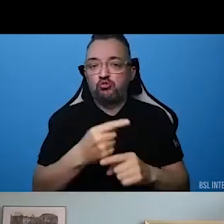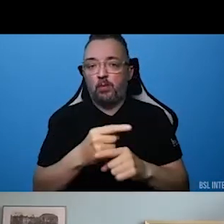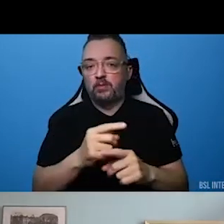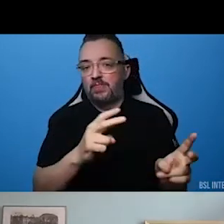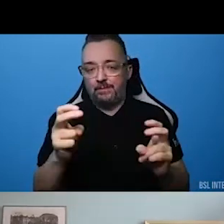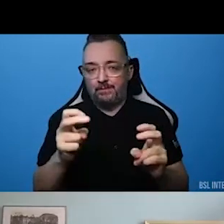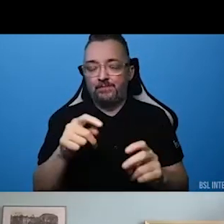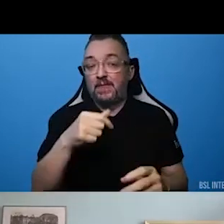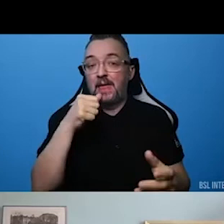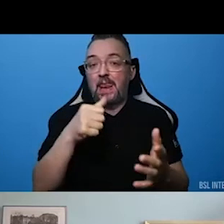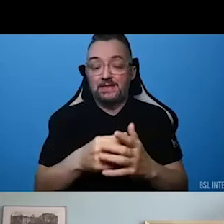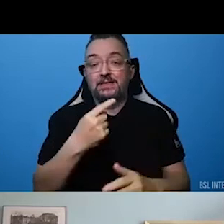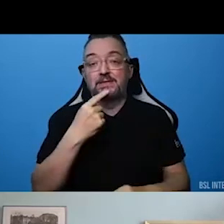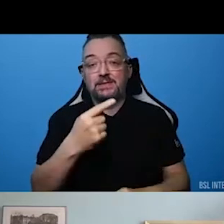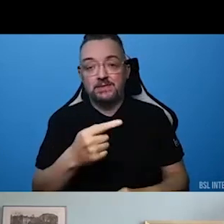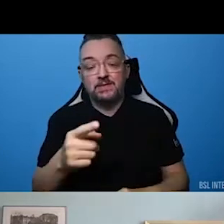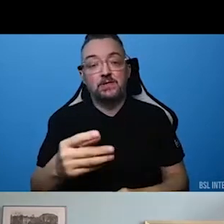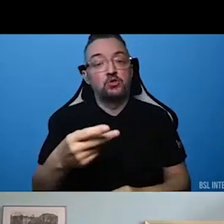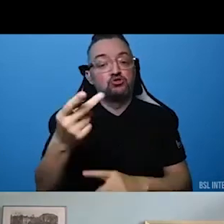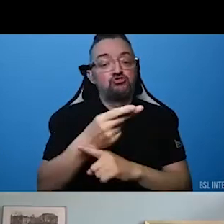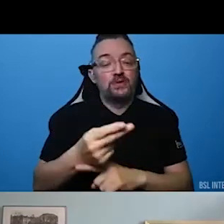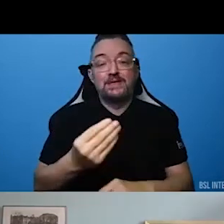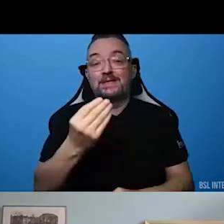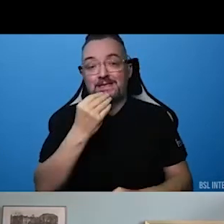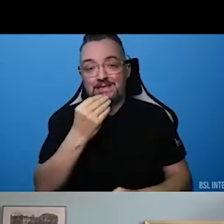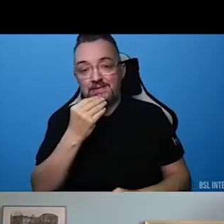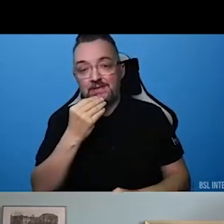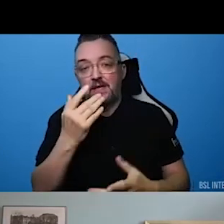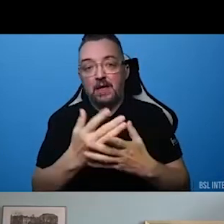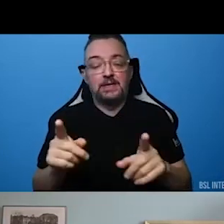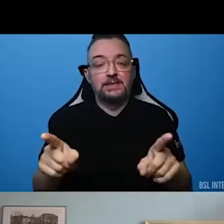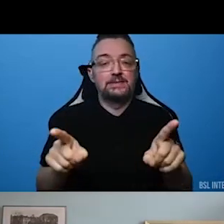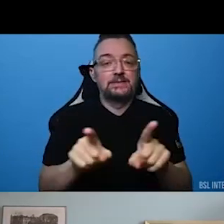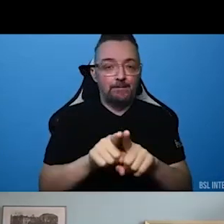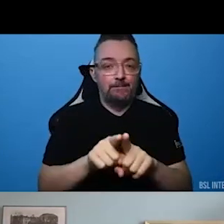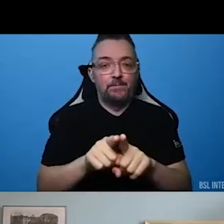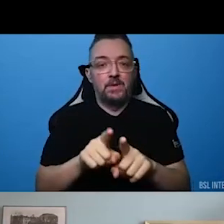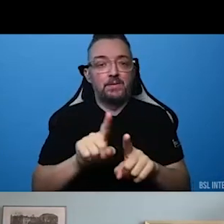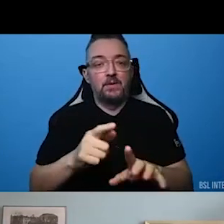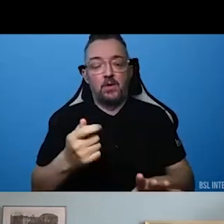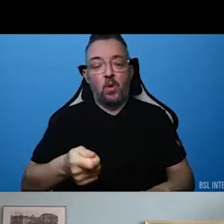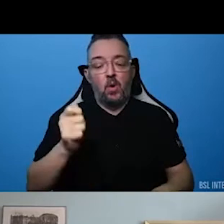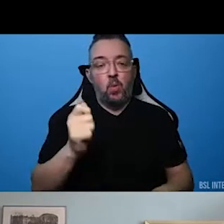And the letter argues that eating sugar was equivalent to taking up a whip in your own hand